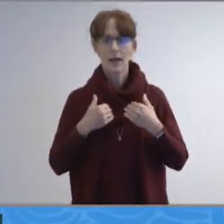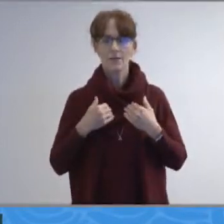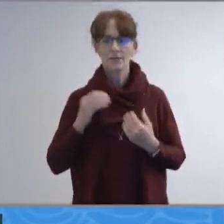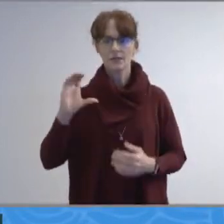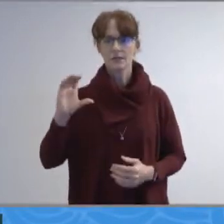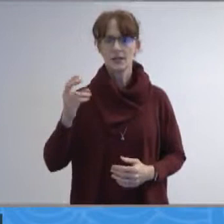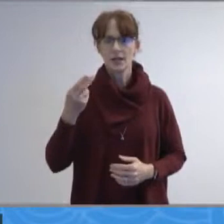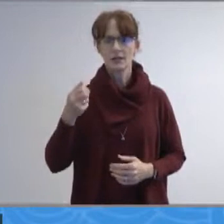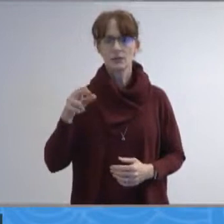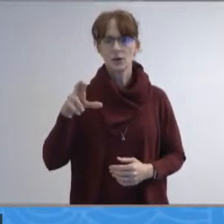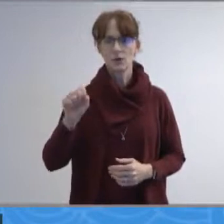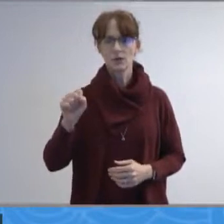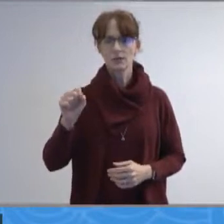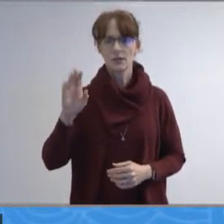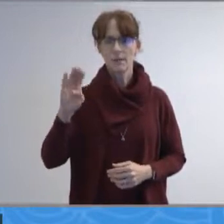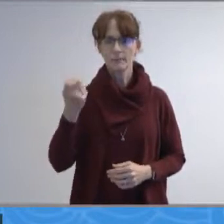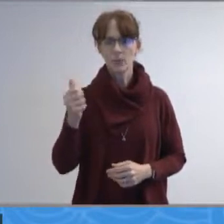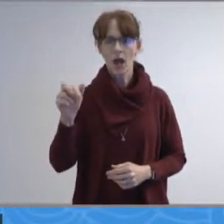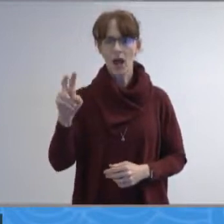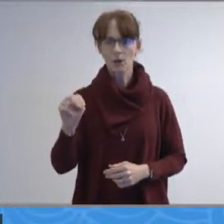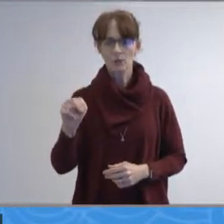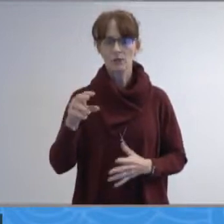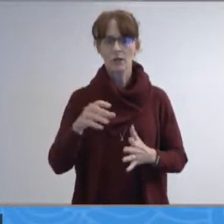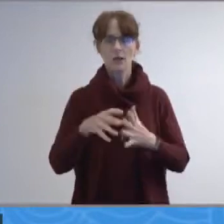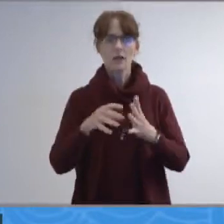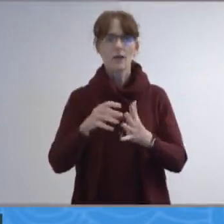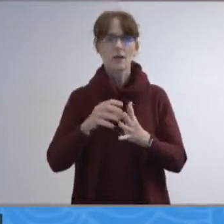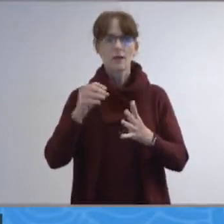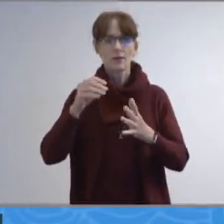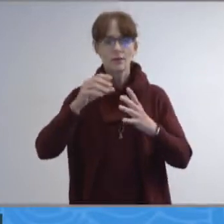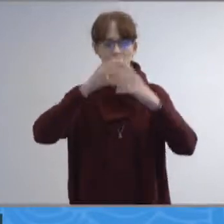the Assistant Superintendent of Research and School Improvement